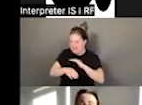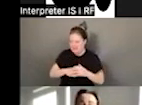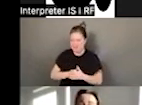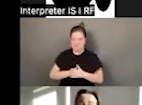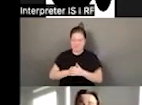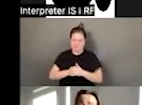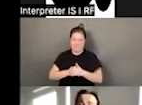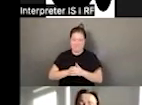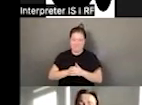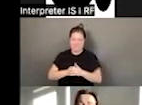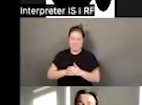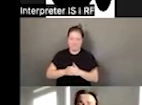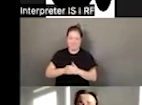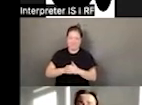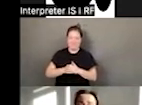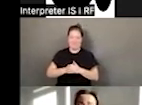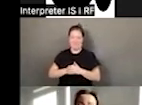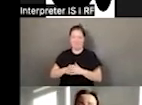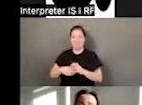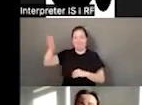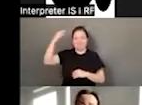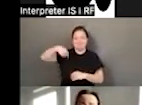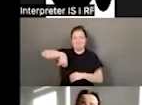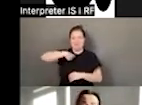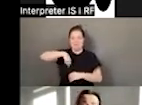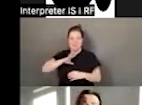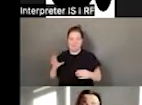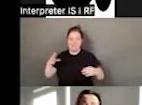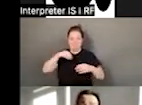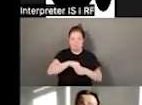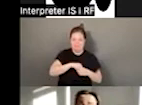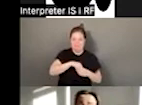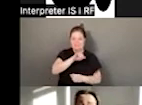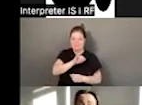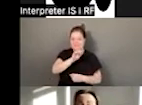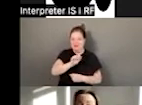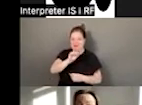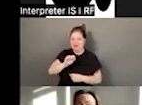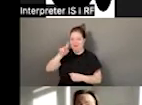We're also one of the proud founders of the International Association of Accessibility Professionals, IAAP,